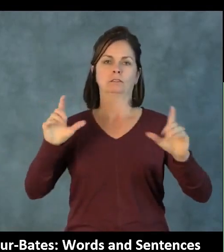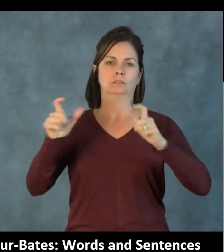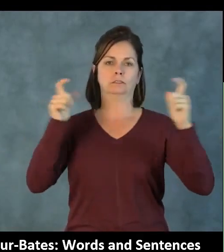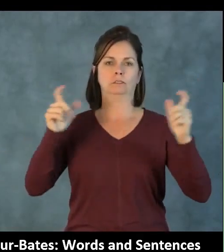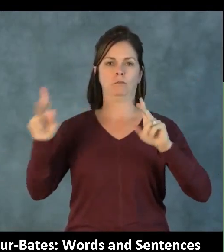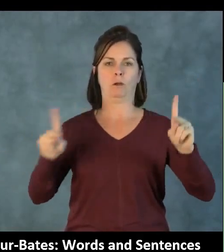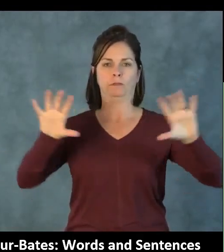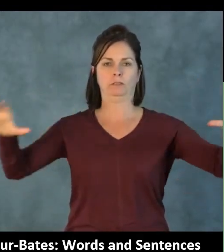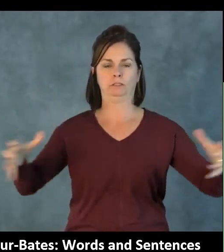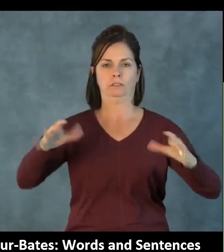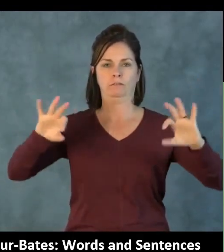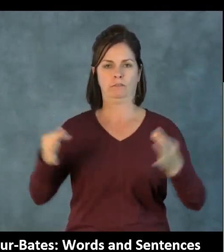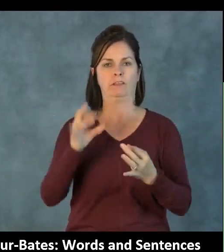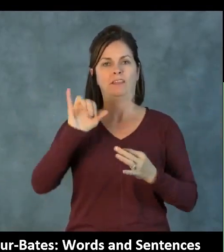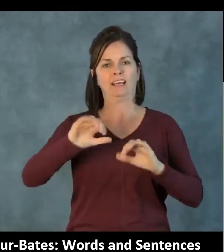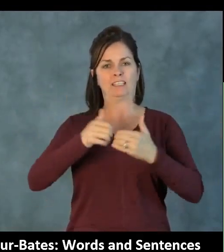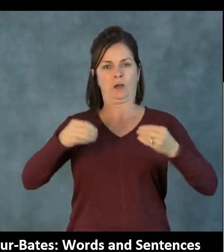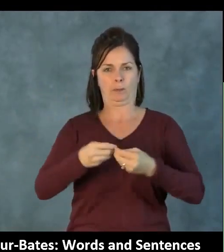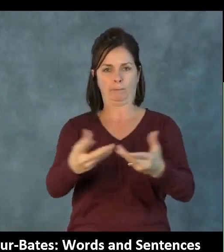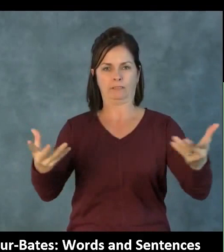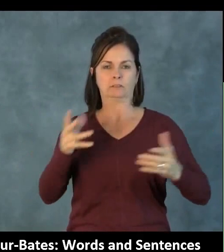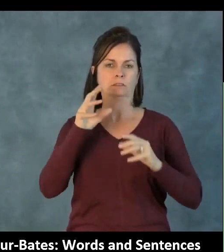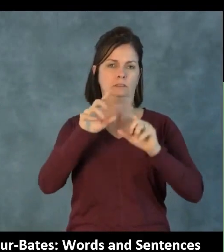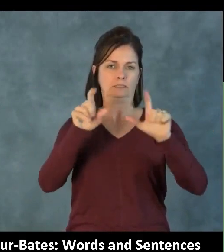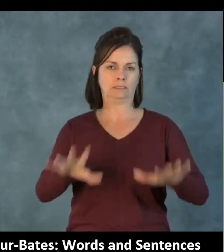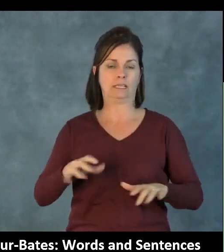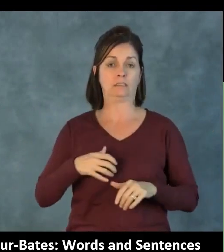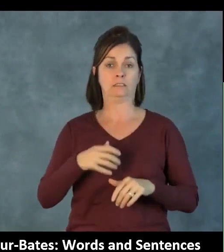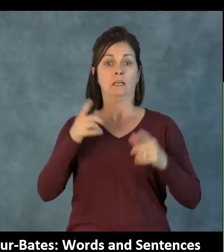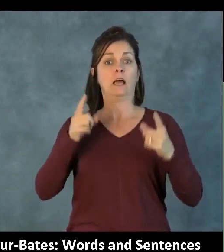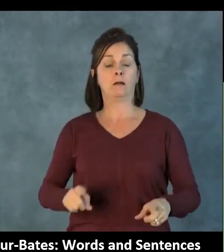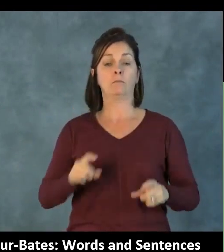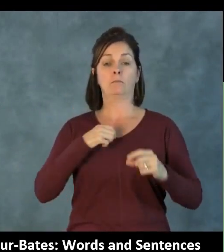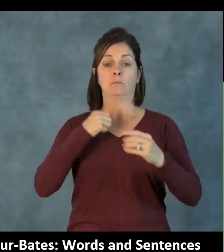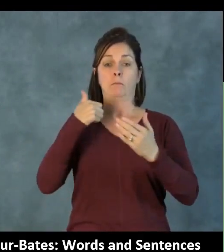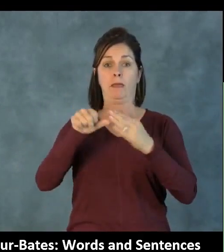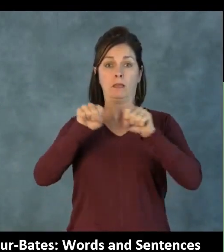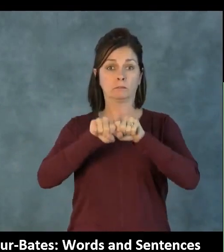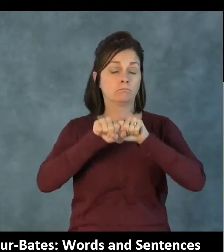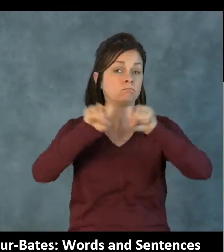that's how the test was administered. It was actually mailed to a variety of families,